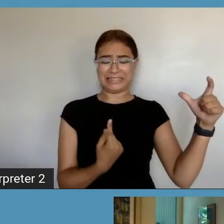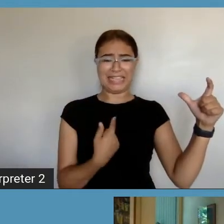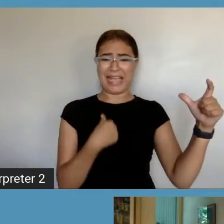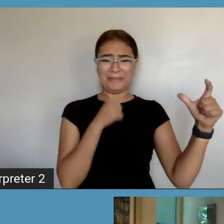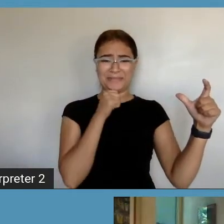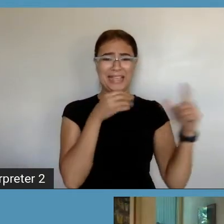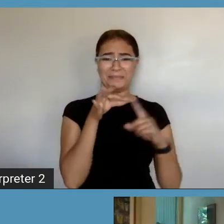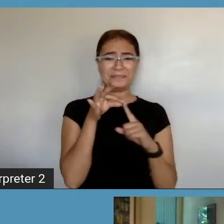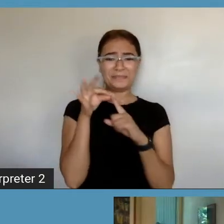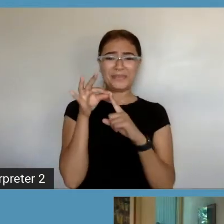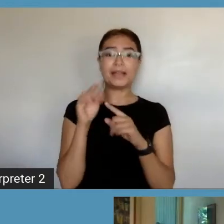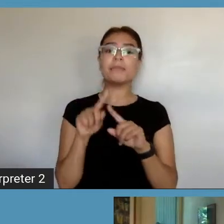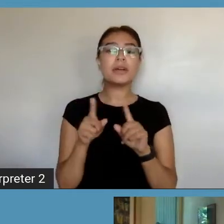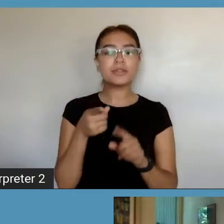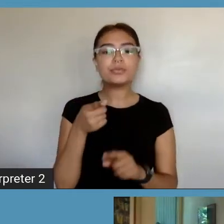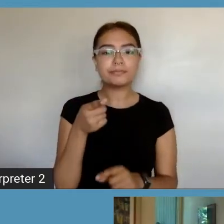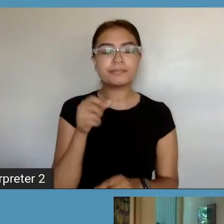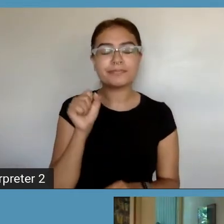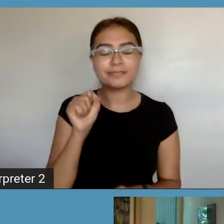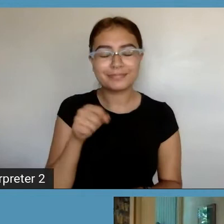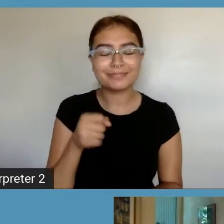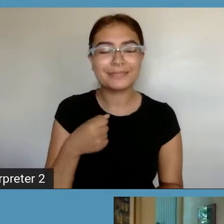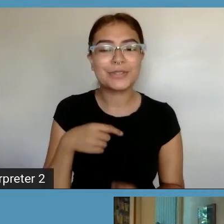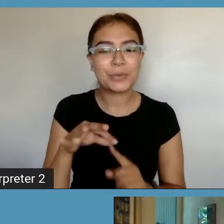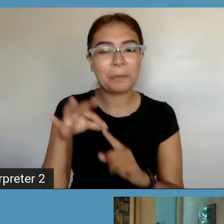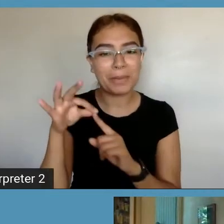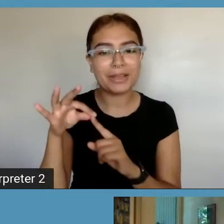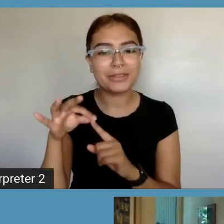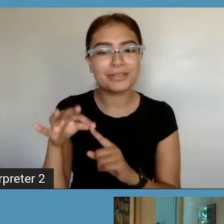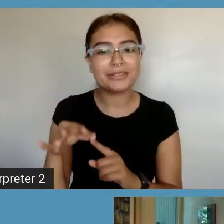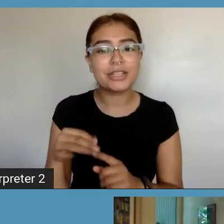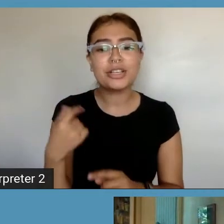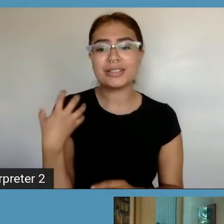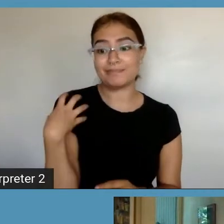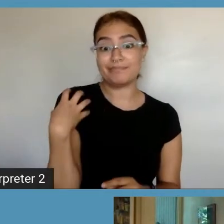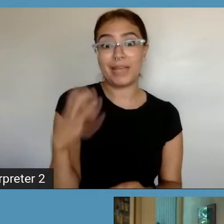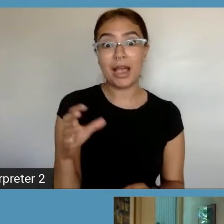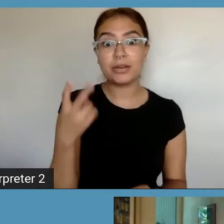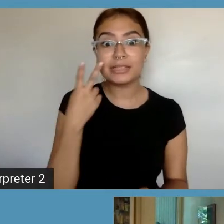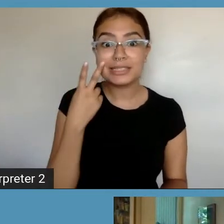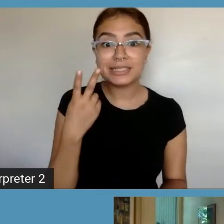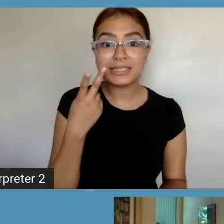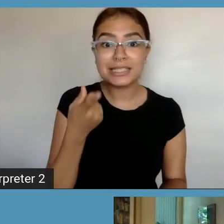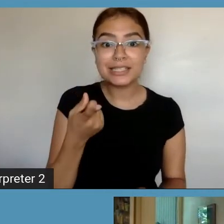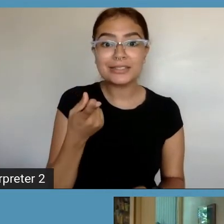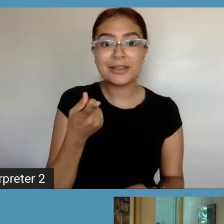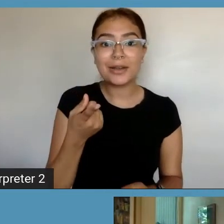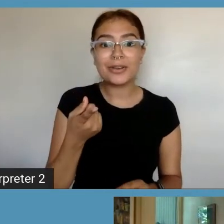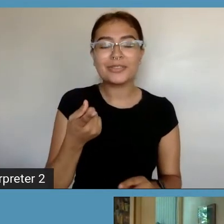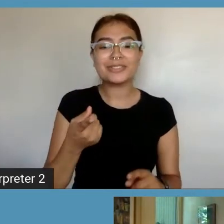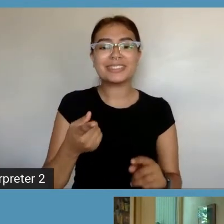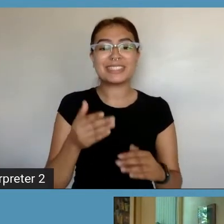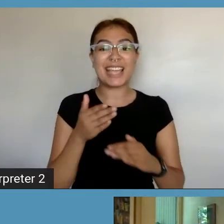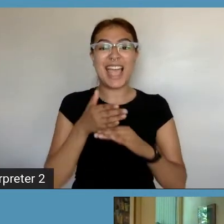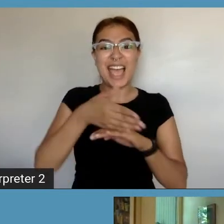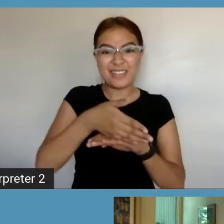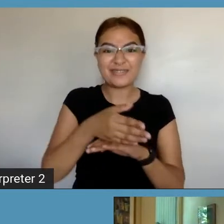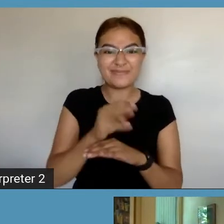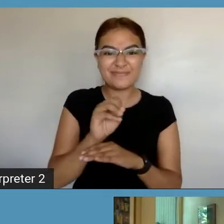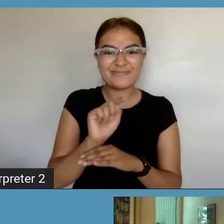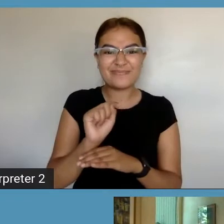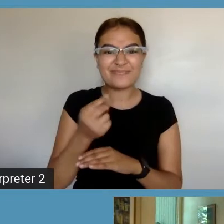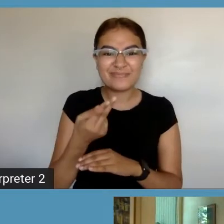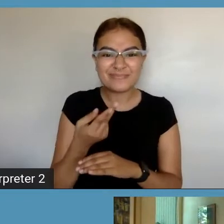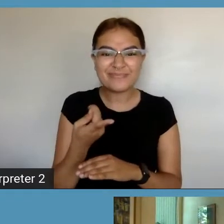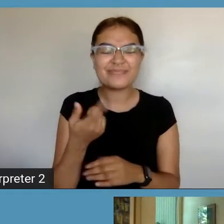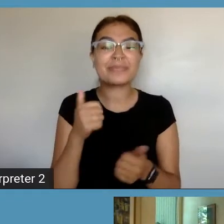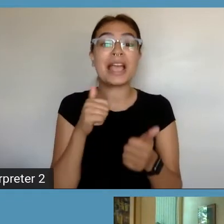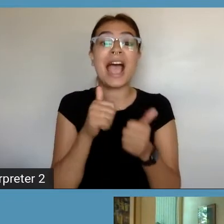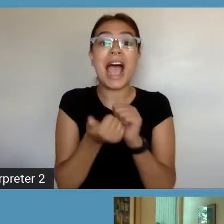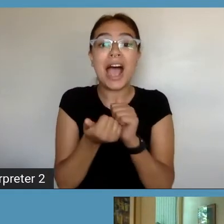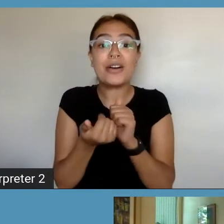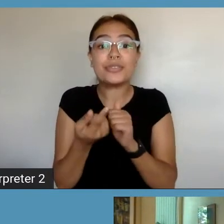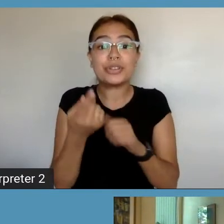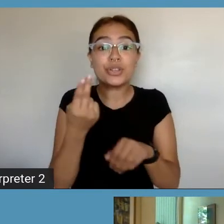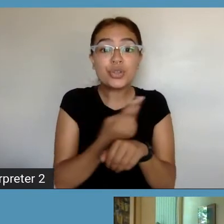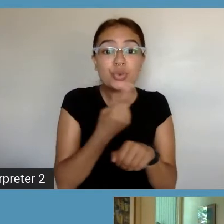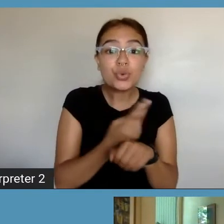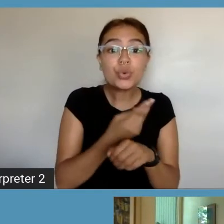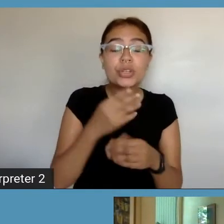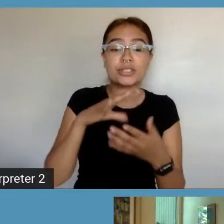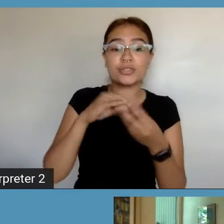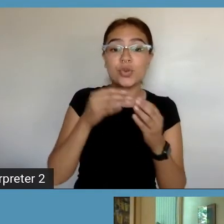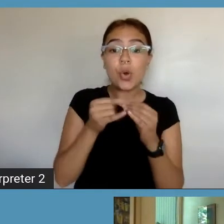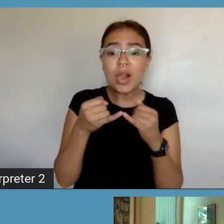are. It is really empowering to see the after fact of how you can use storyline to tell the story of